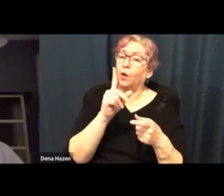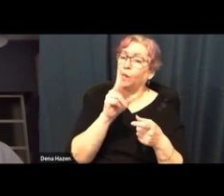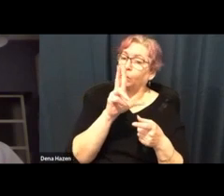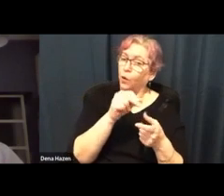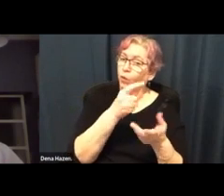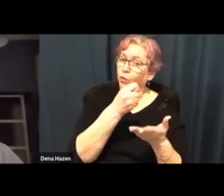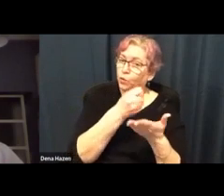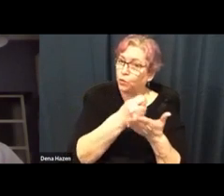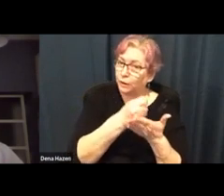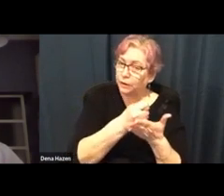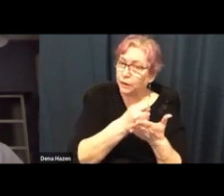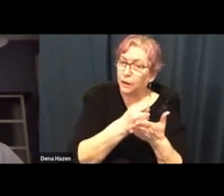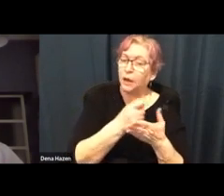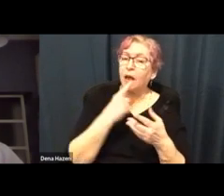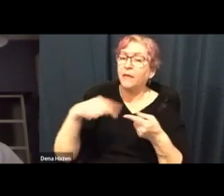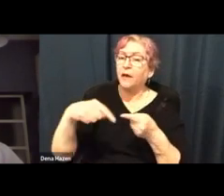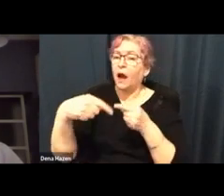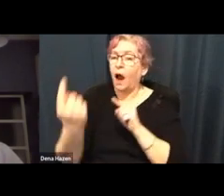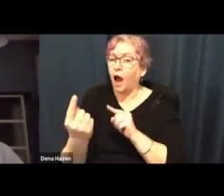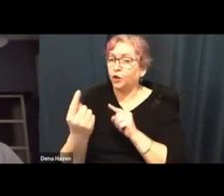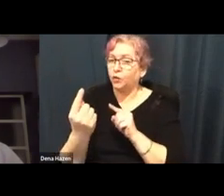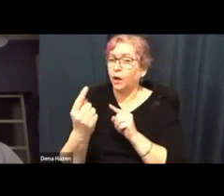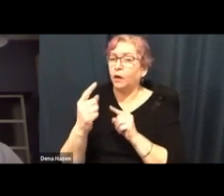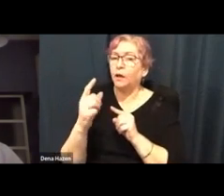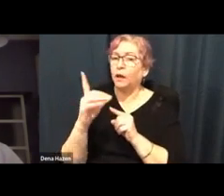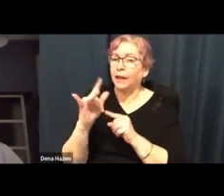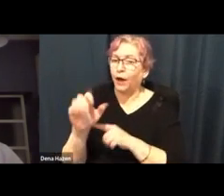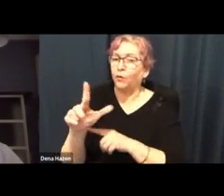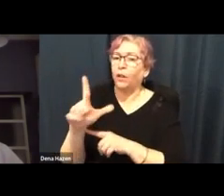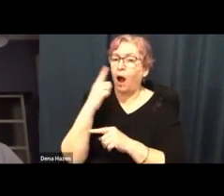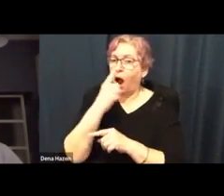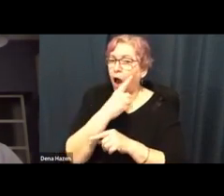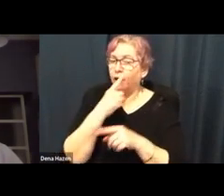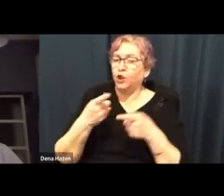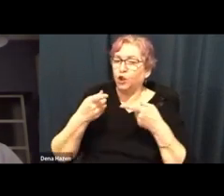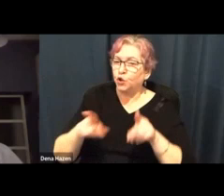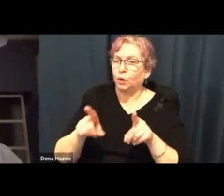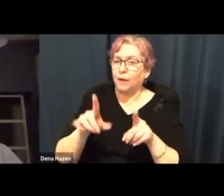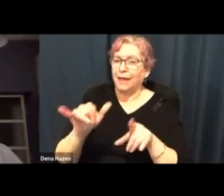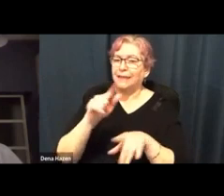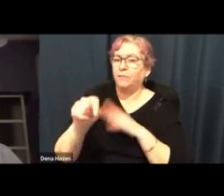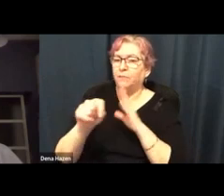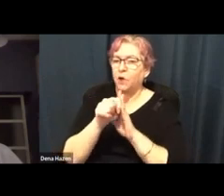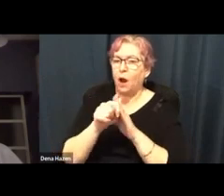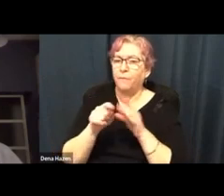the contralateral eye, in the same trial participant.